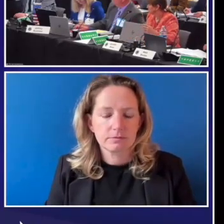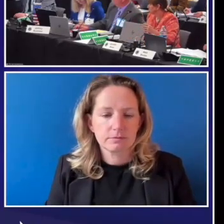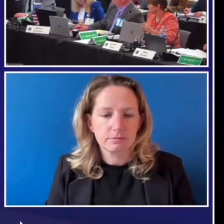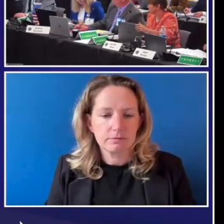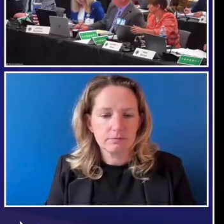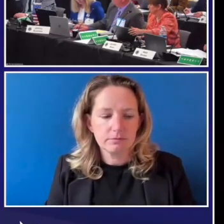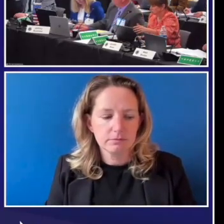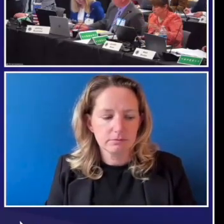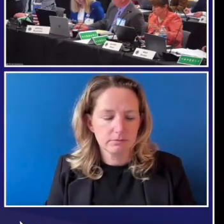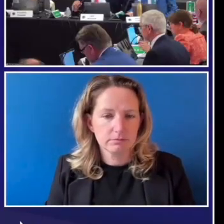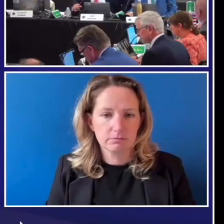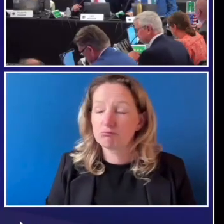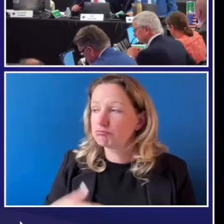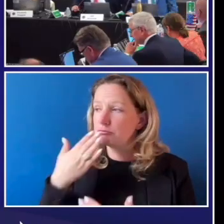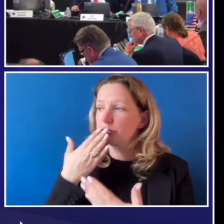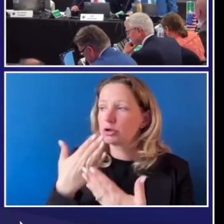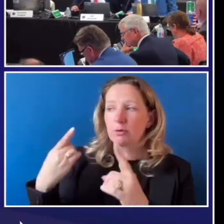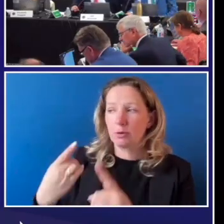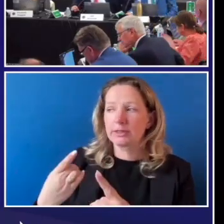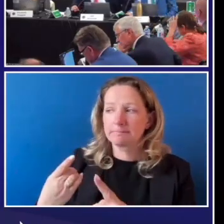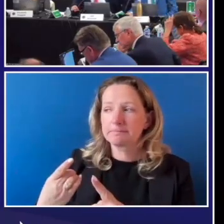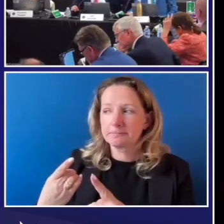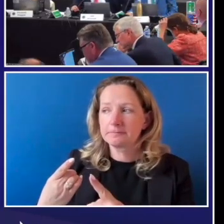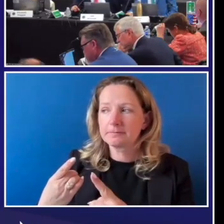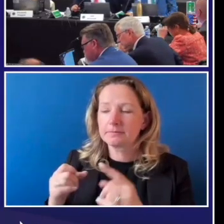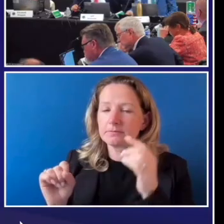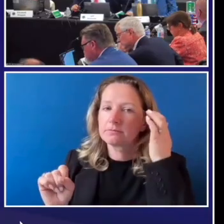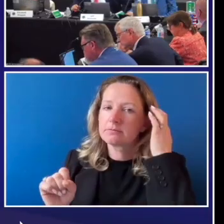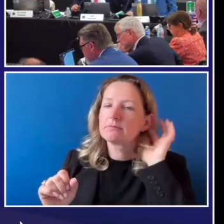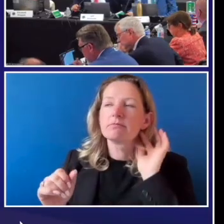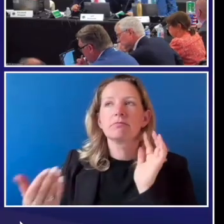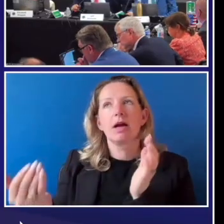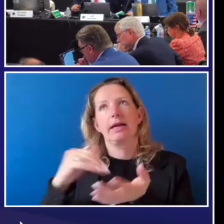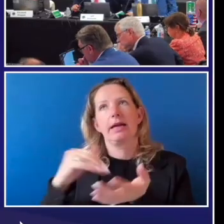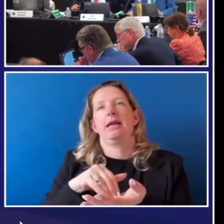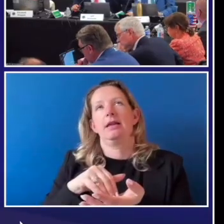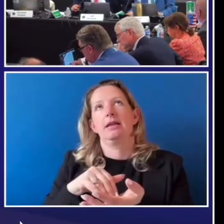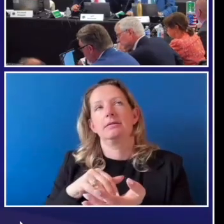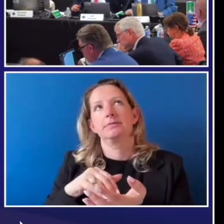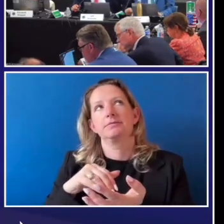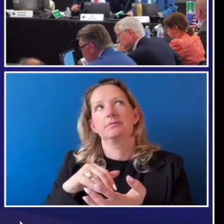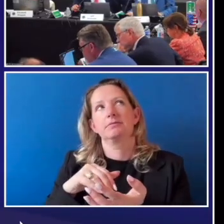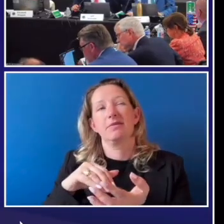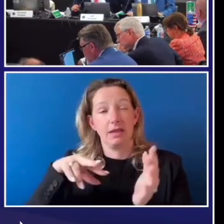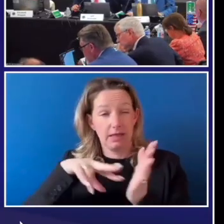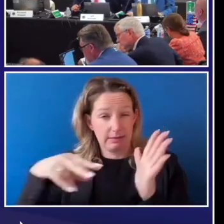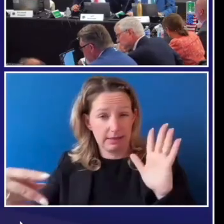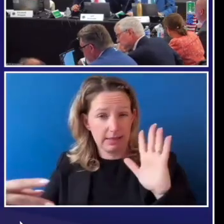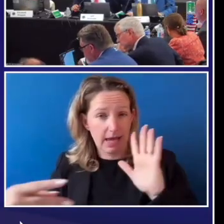Sorry, that's a good point. Um, I, you know, again, the intent here is to facilitate the switching of agencies,